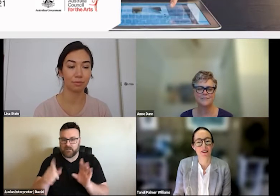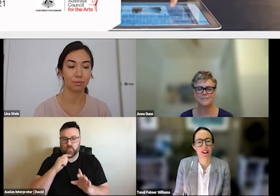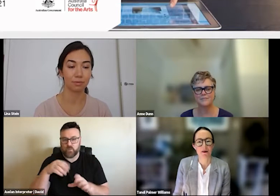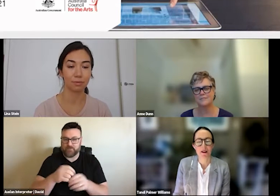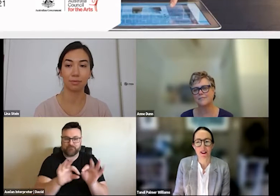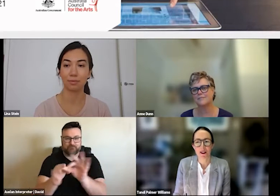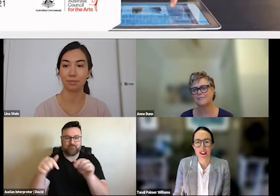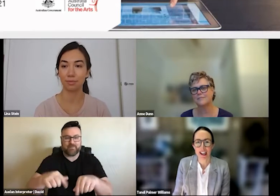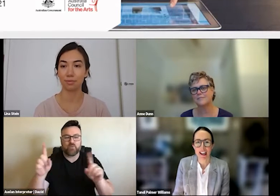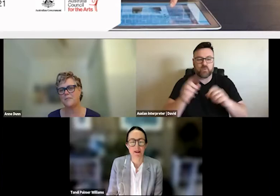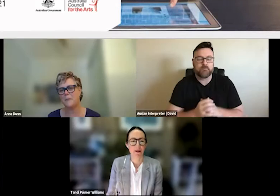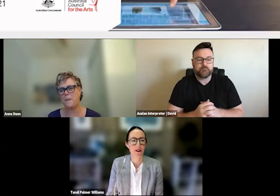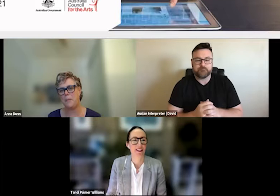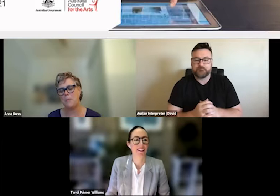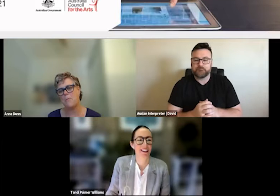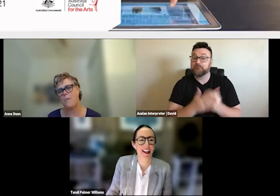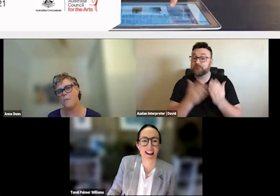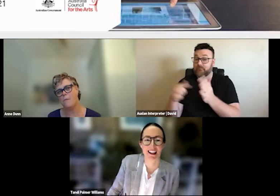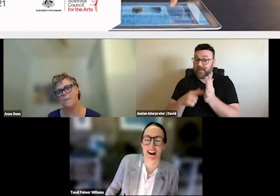It's great to be with you today.